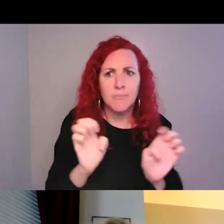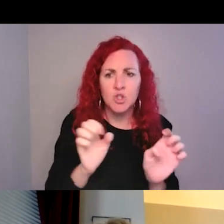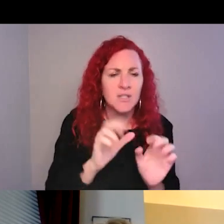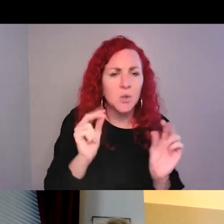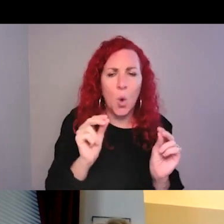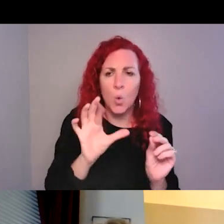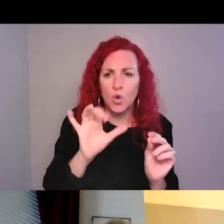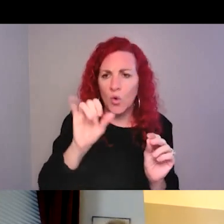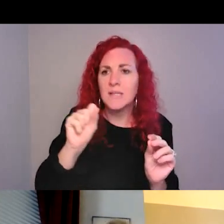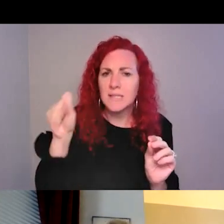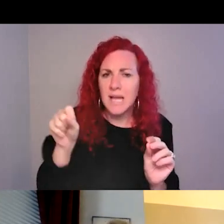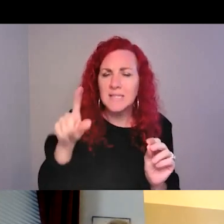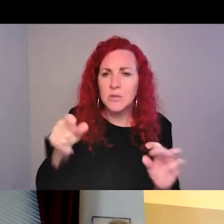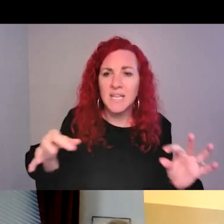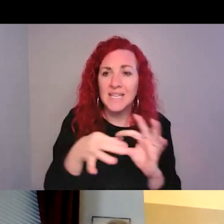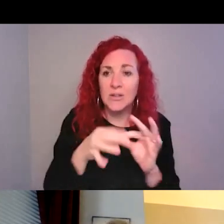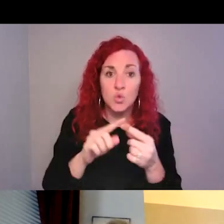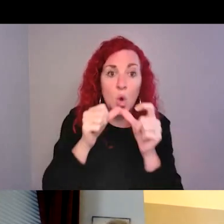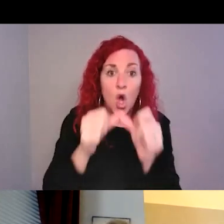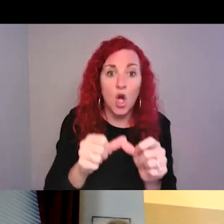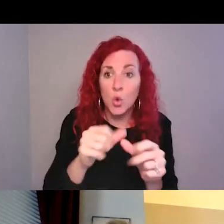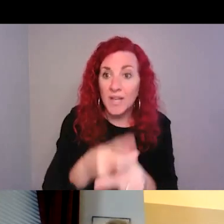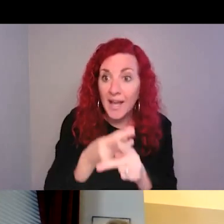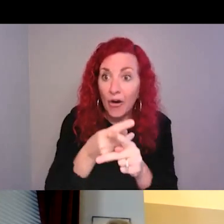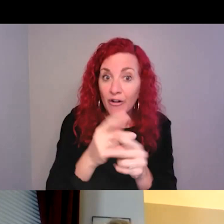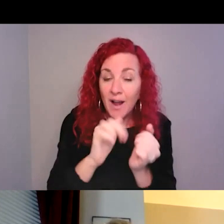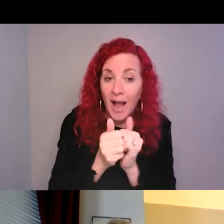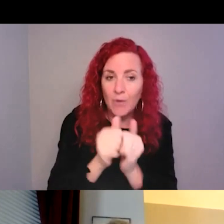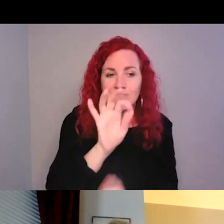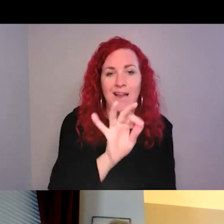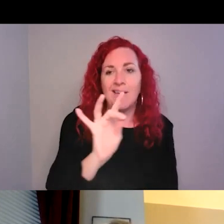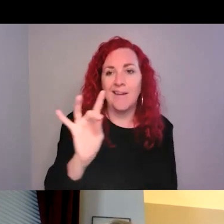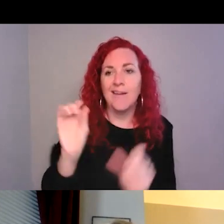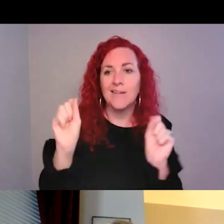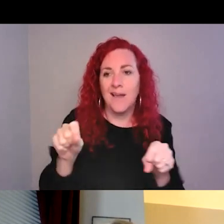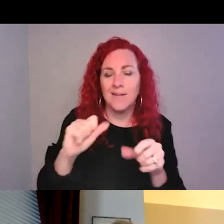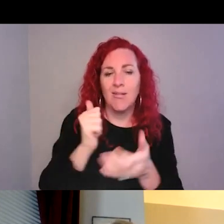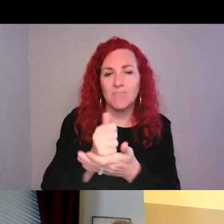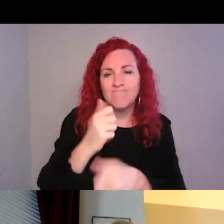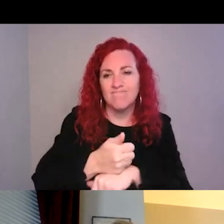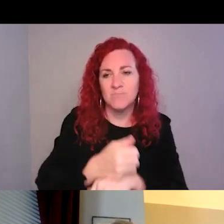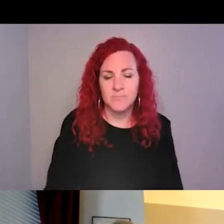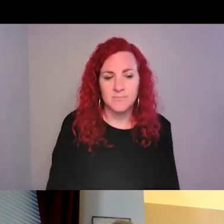THE ONGOING CARE, THEY CAN DO SO THROUGH 988 AND WE ARE USING